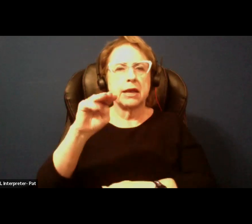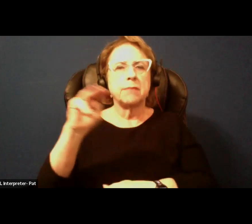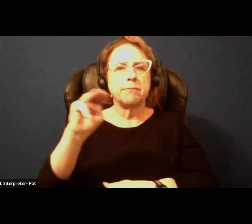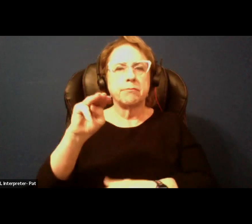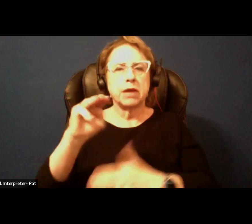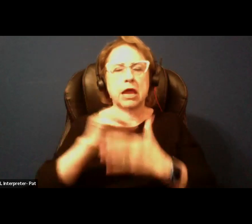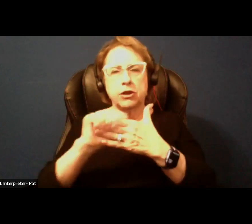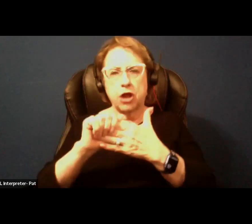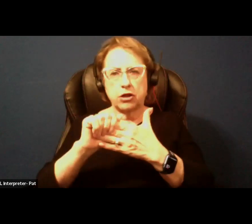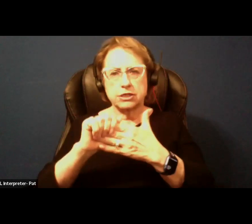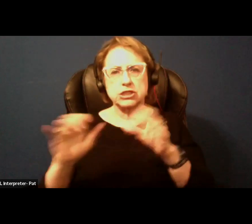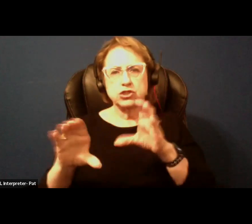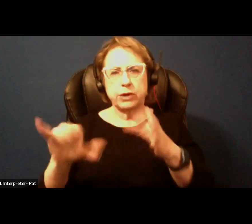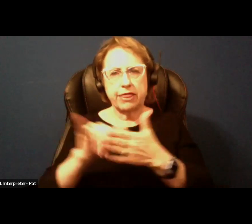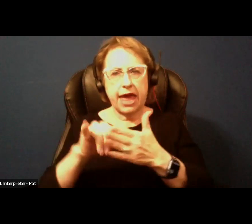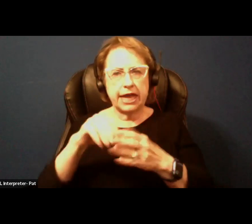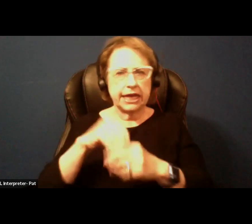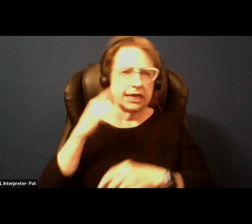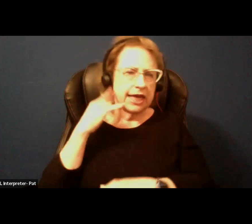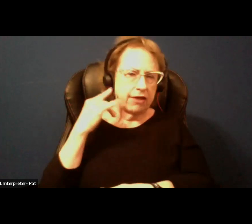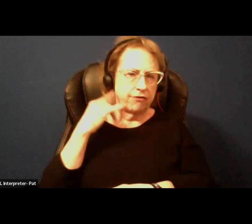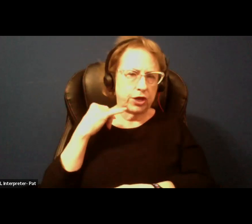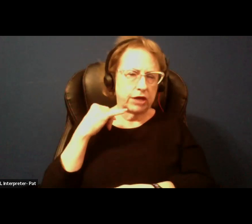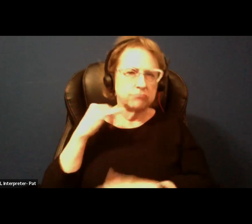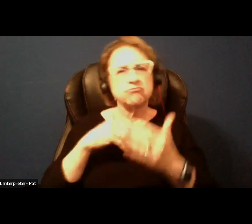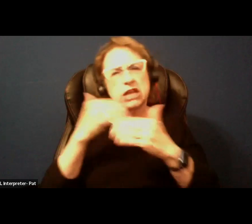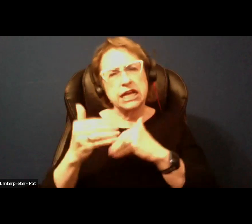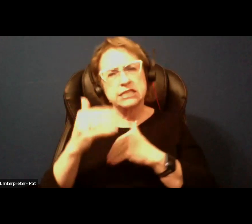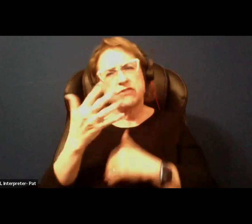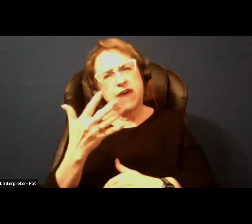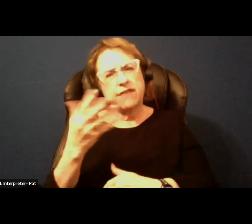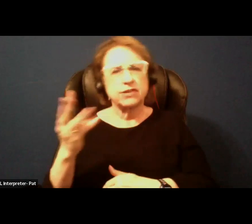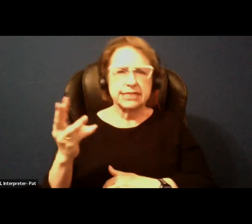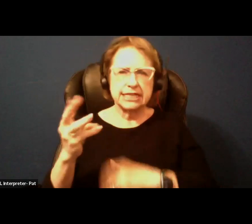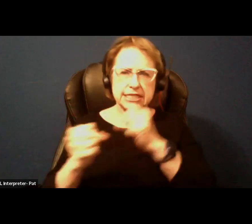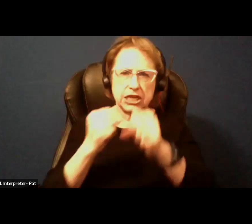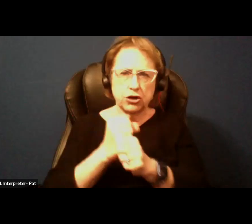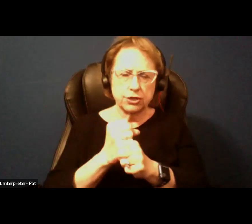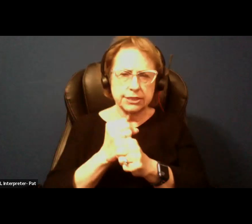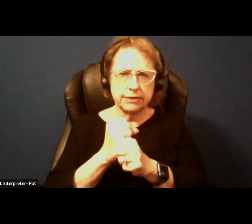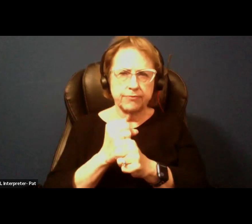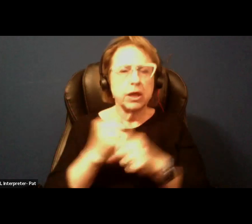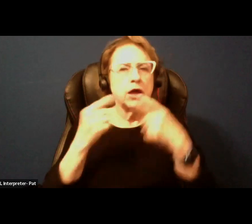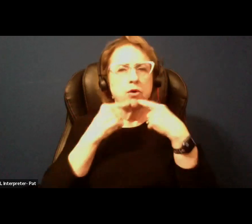over the next 5 6 years. We will announce. I guess I'll announce right now. We just received